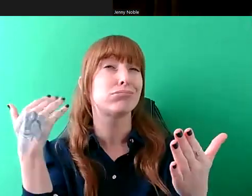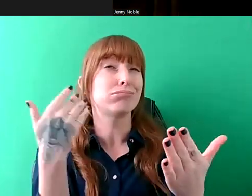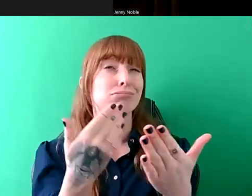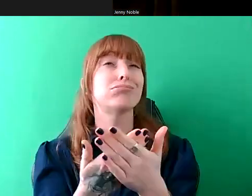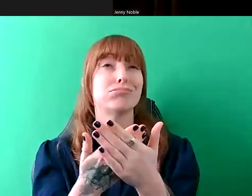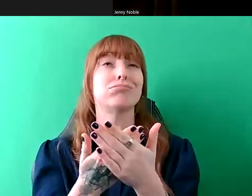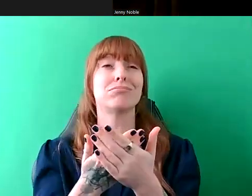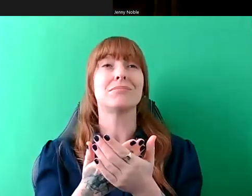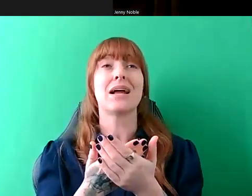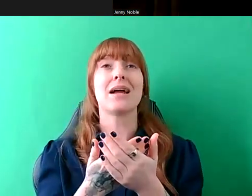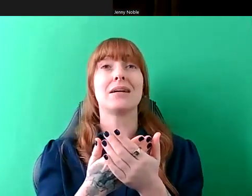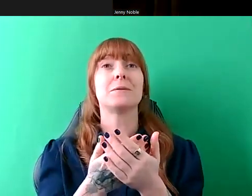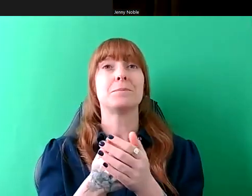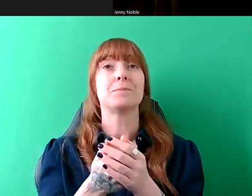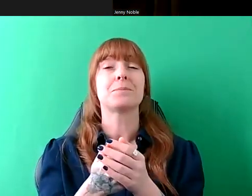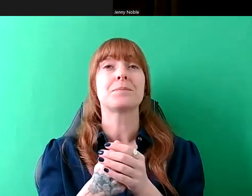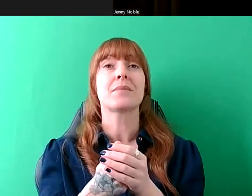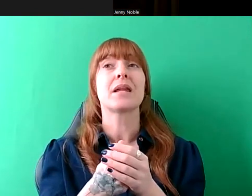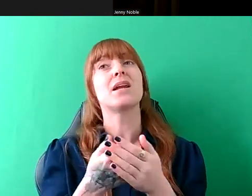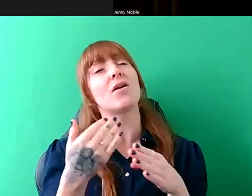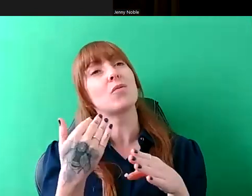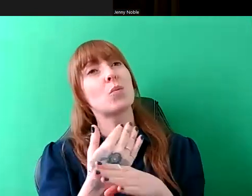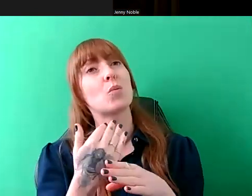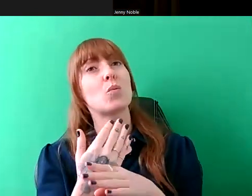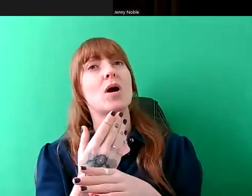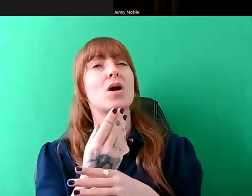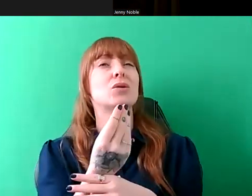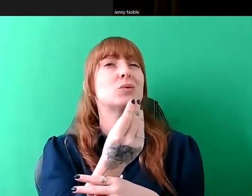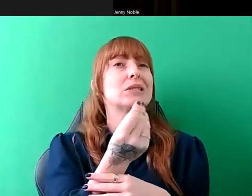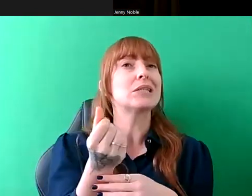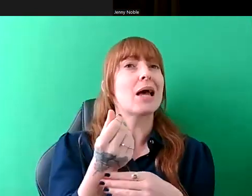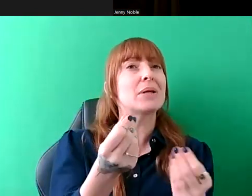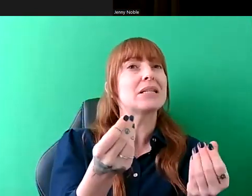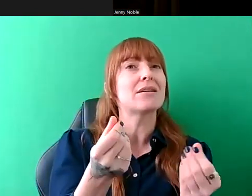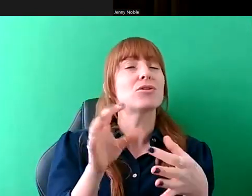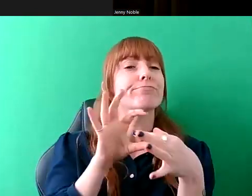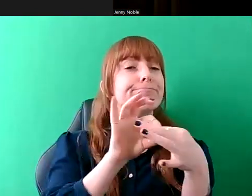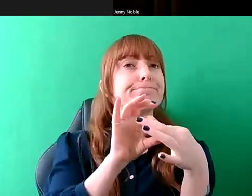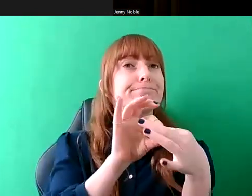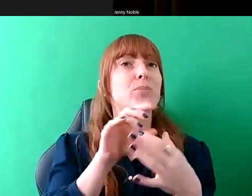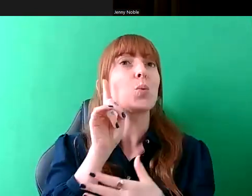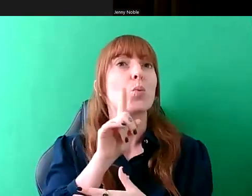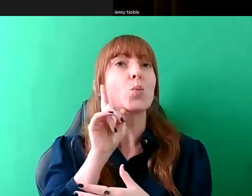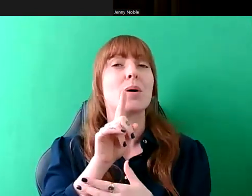although I've worked on some material related to women, or projects relating to women, I've never